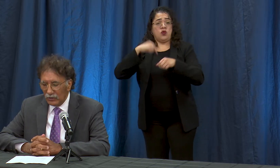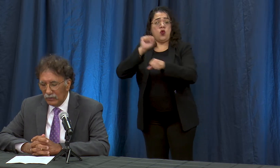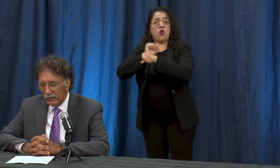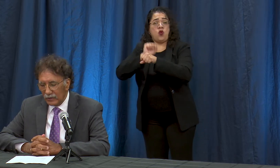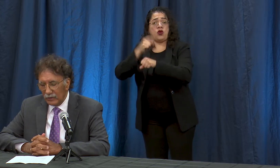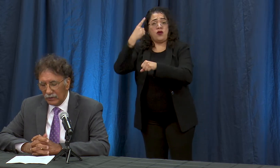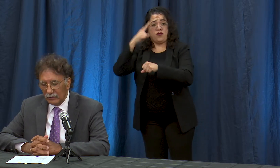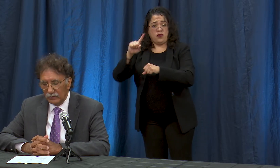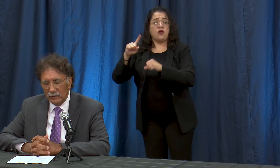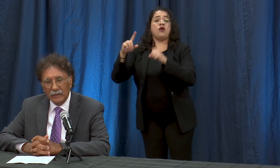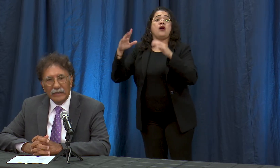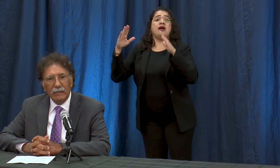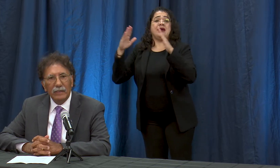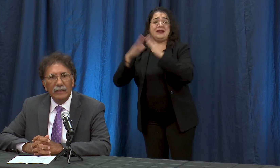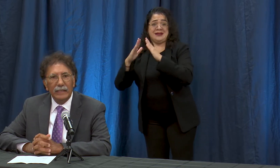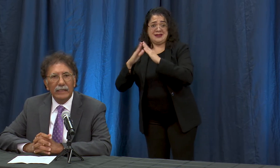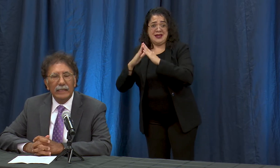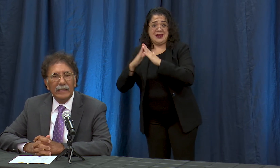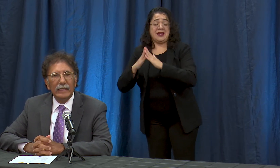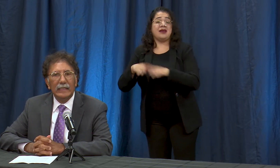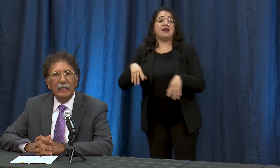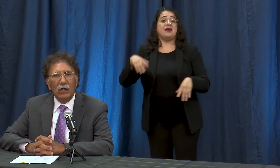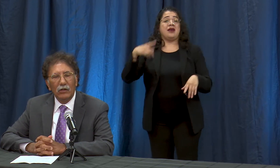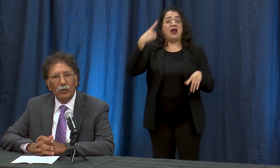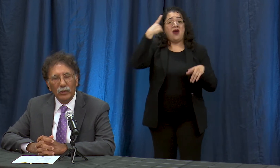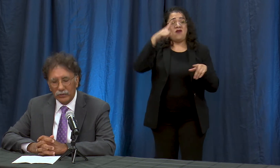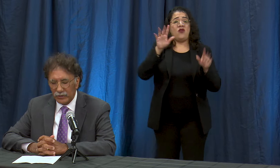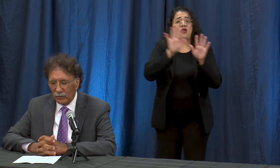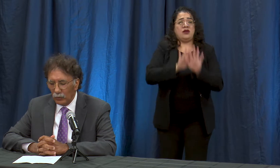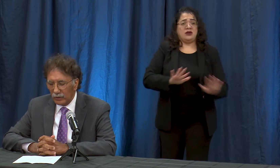moving the cart and I want to thank again all the workers in the port